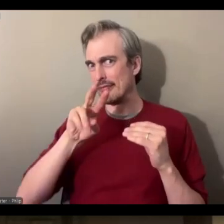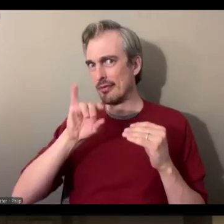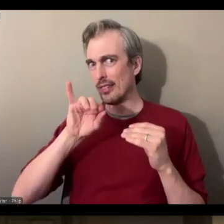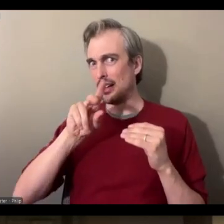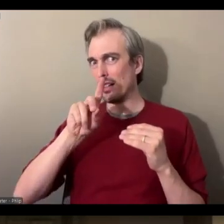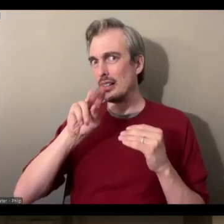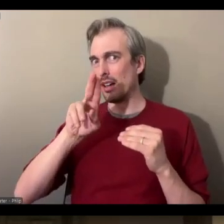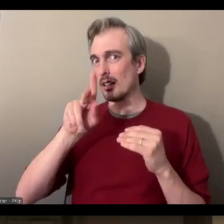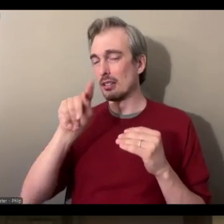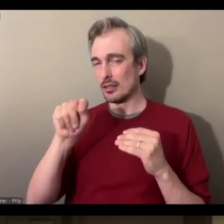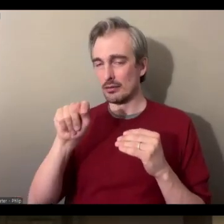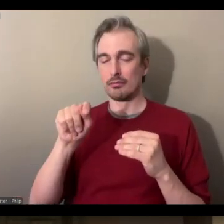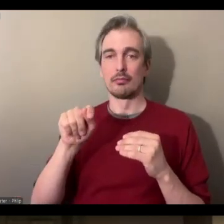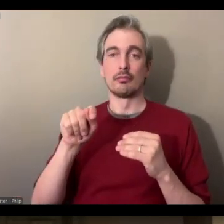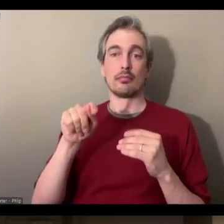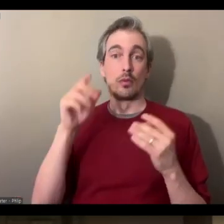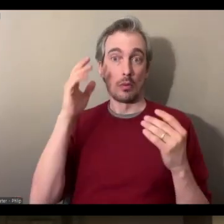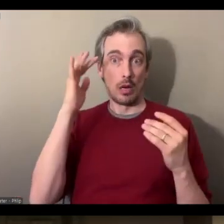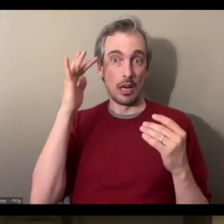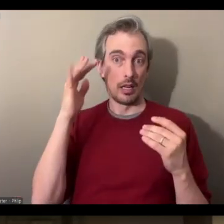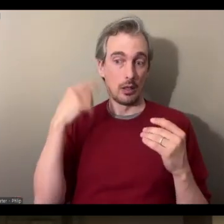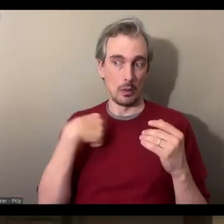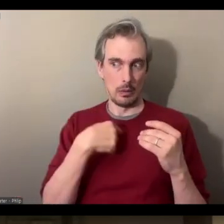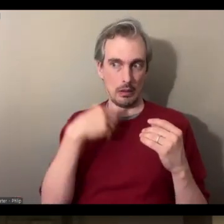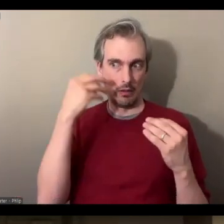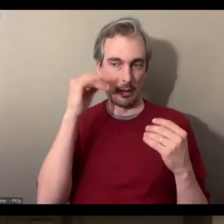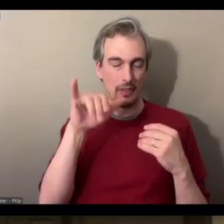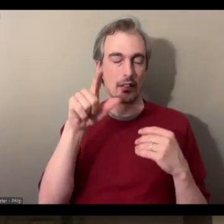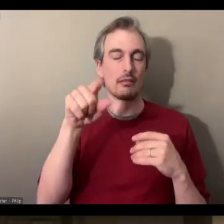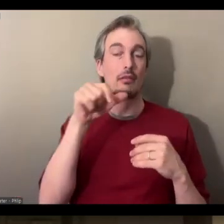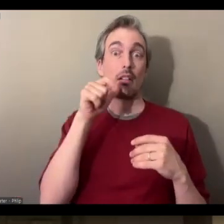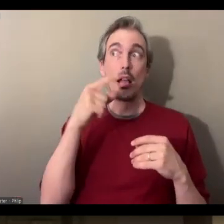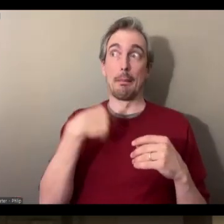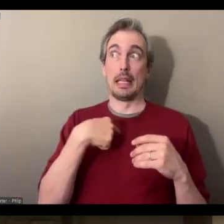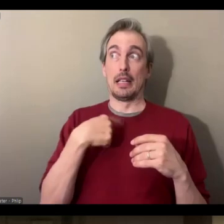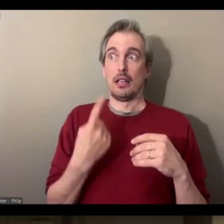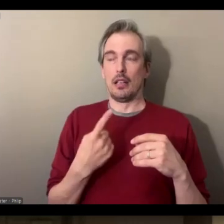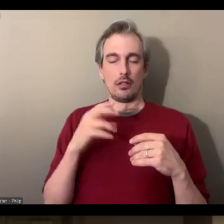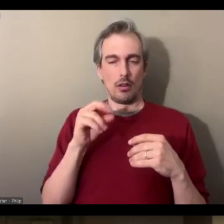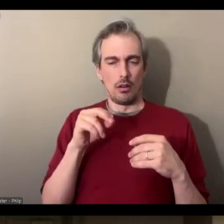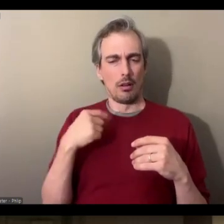because it wasn't me personally, but one of our brilliant developers -- is that a lot of our